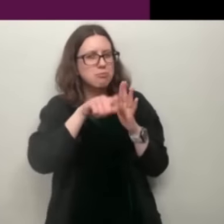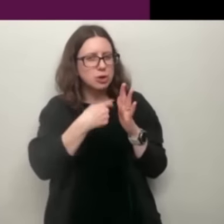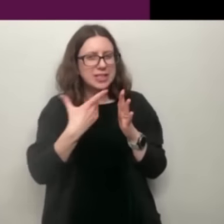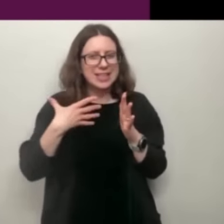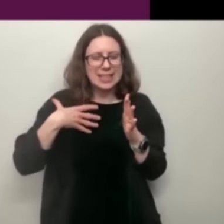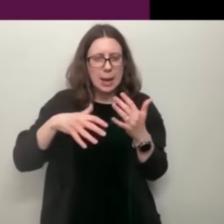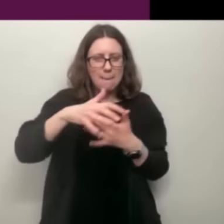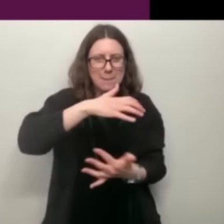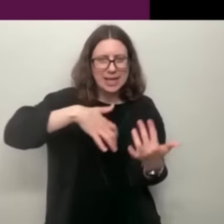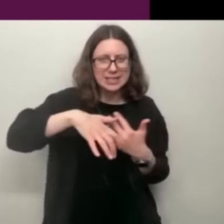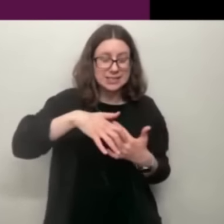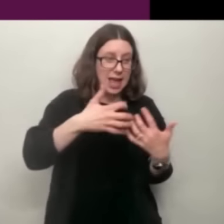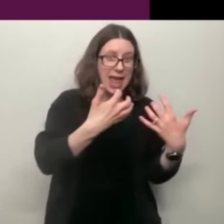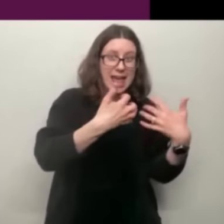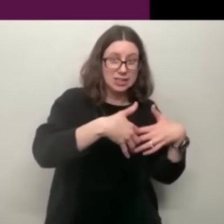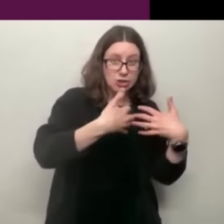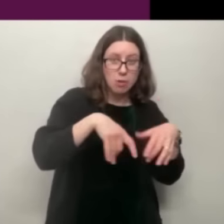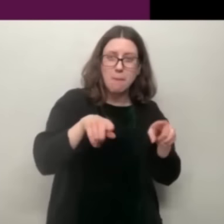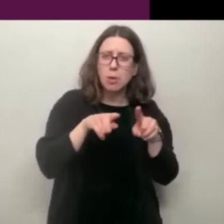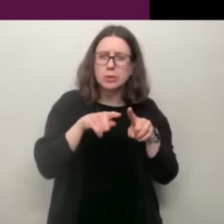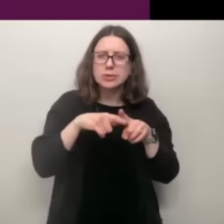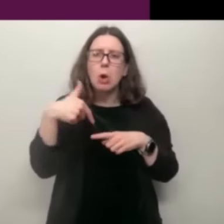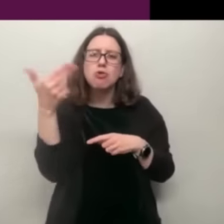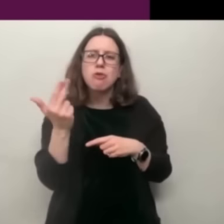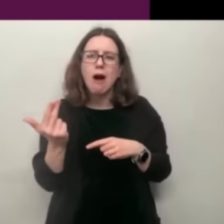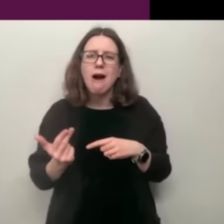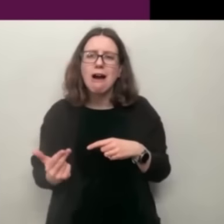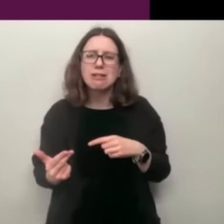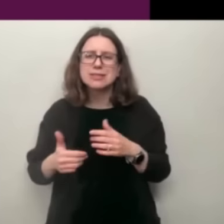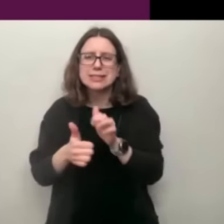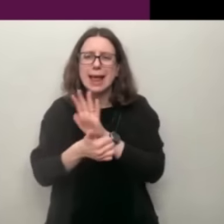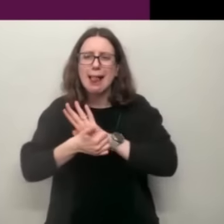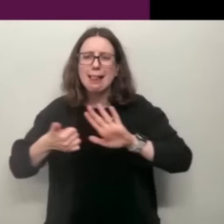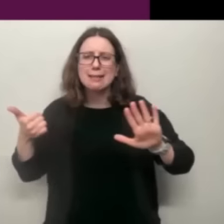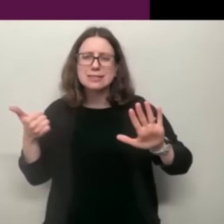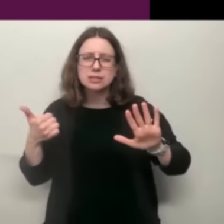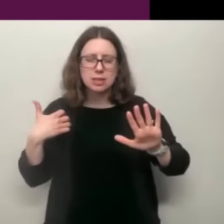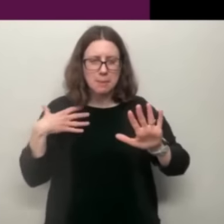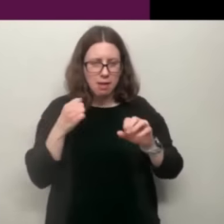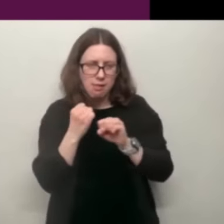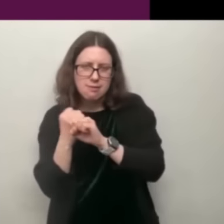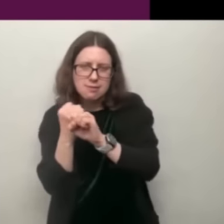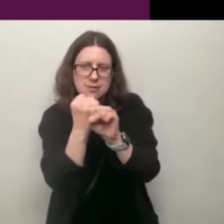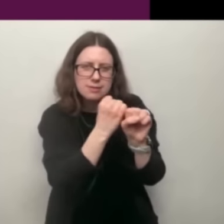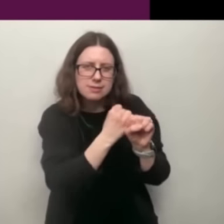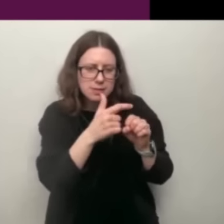and craft skills as each piece was examined and failed components were replaced